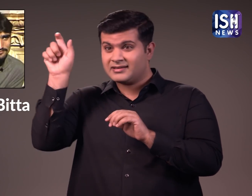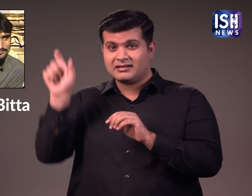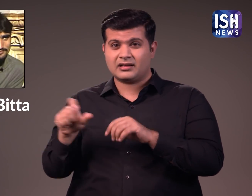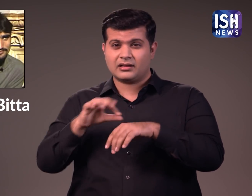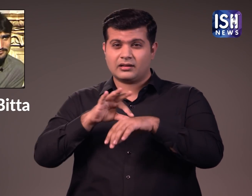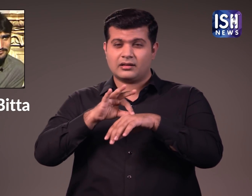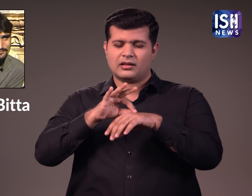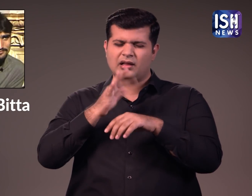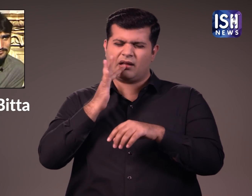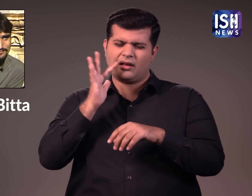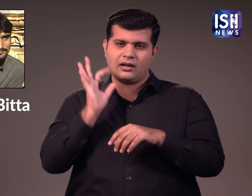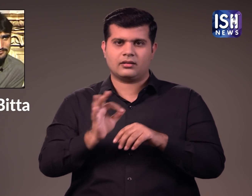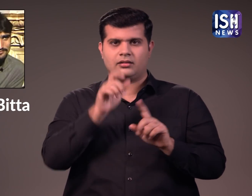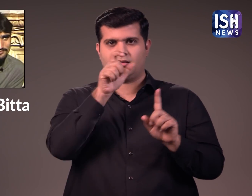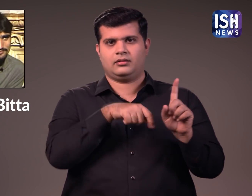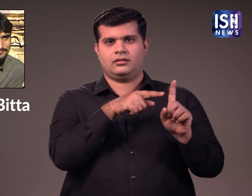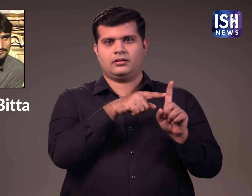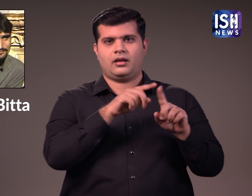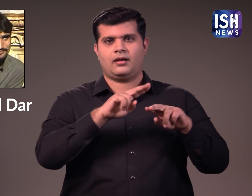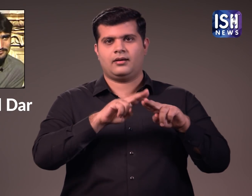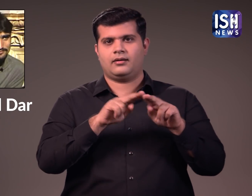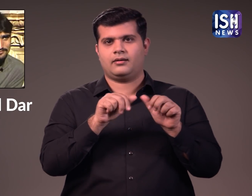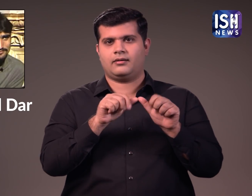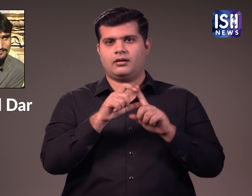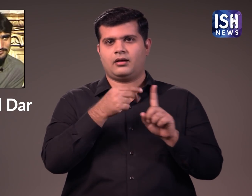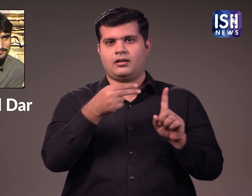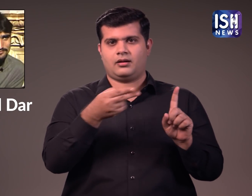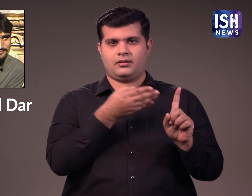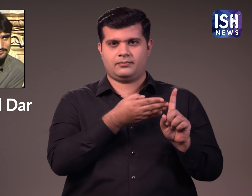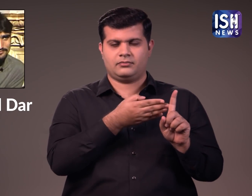The character is based on the real-life terrorist Farooq Ahmed Dar